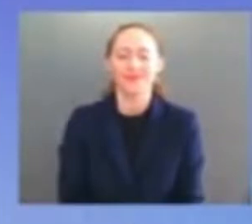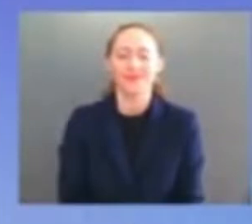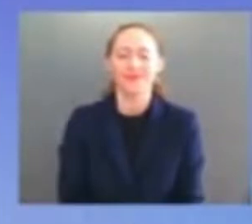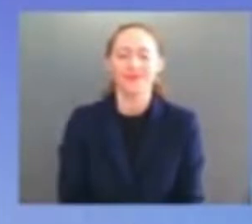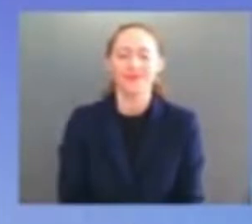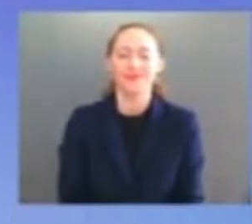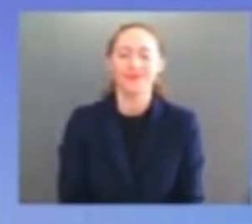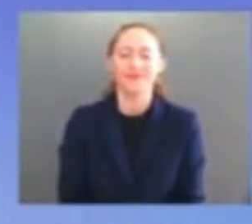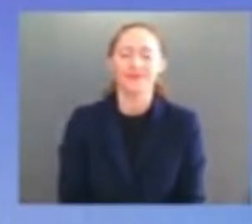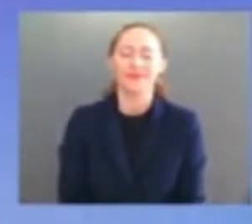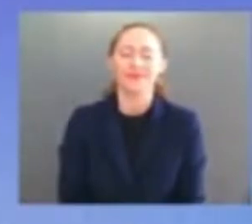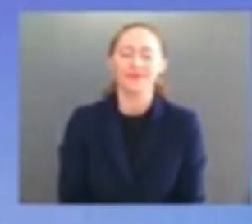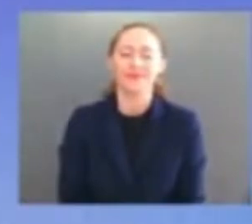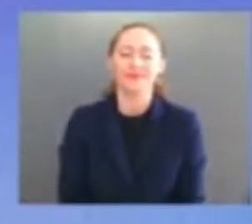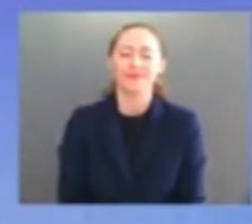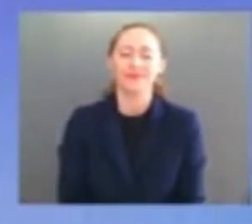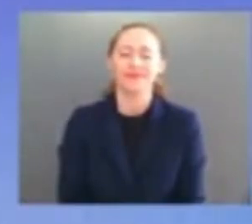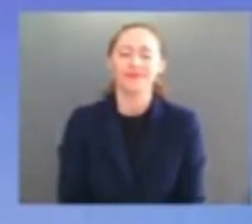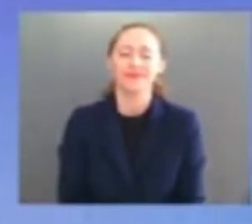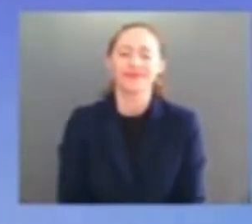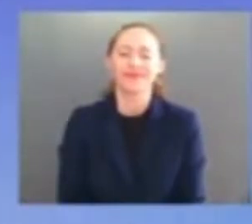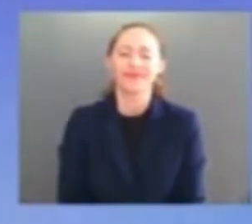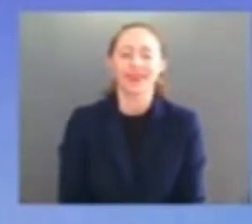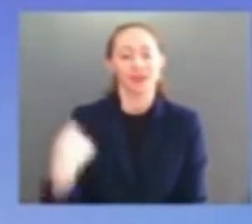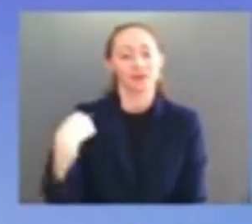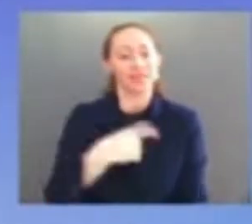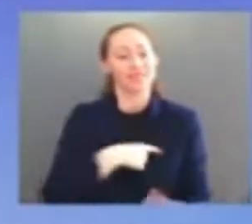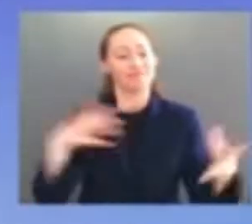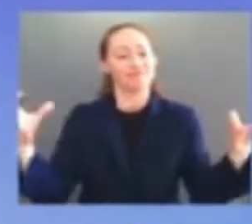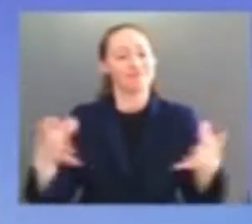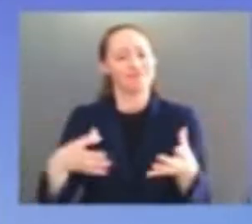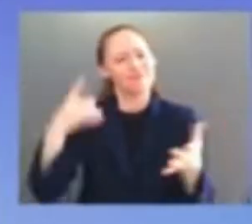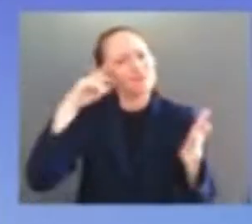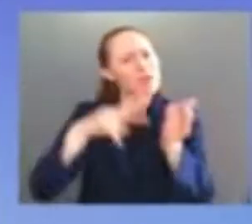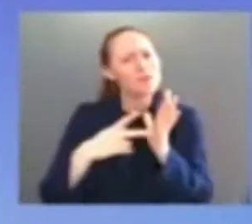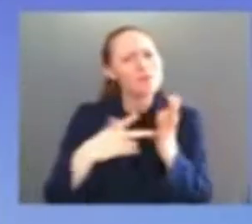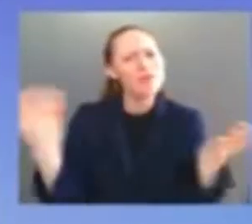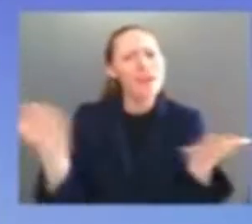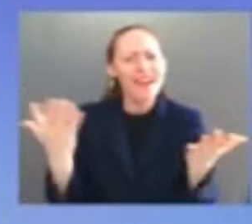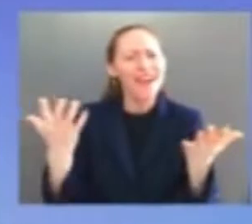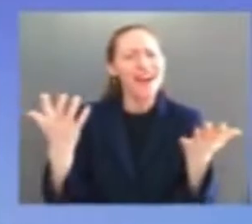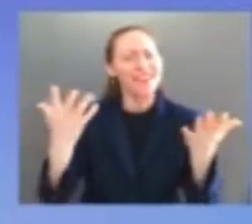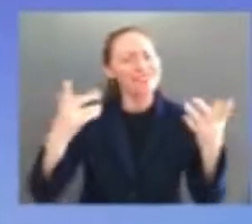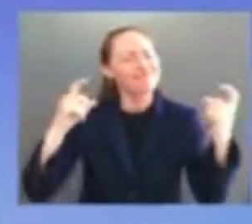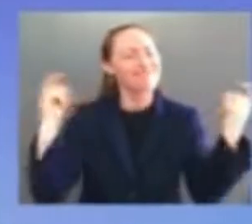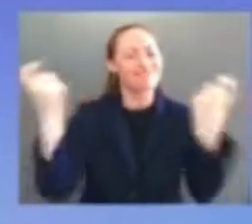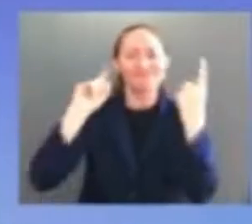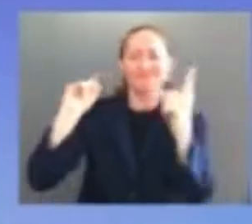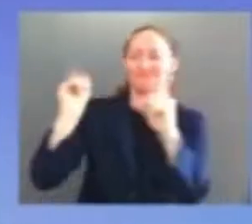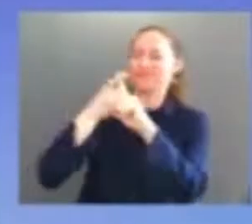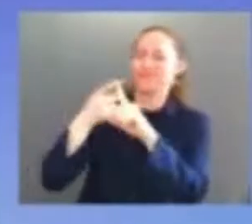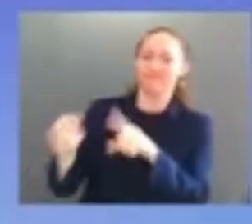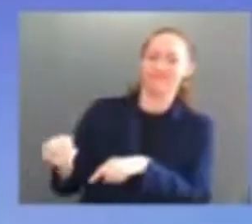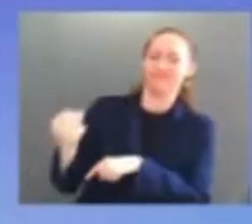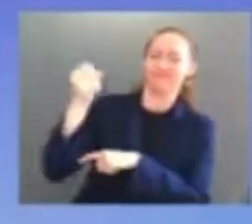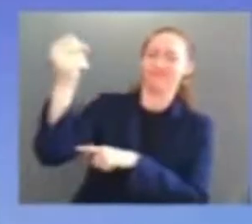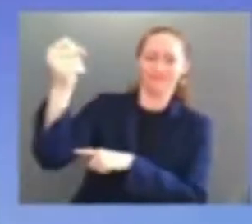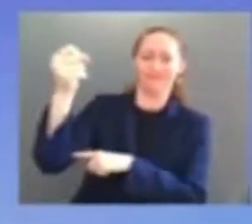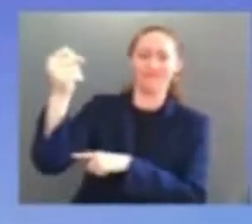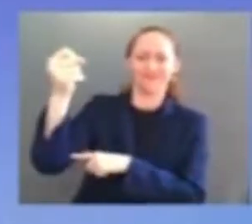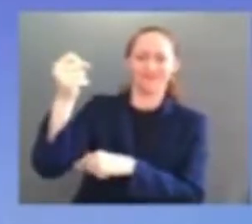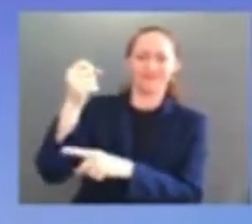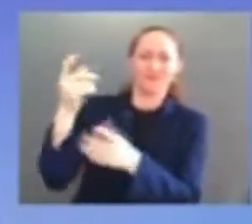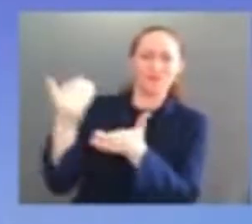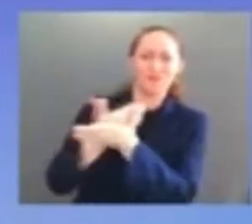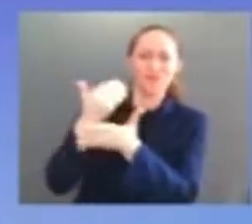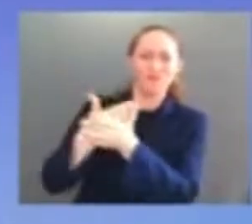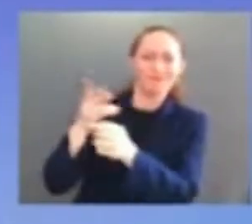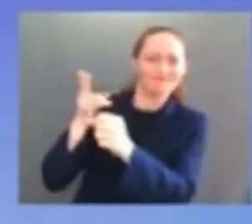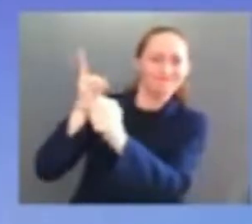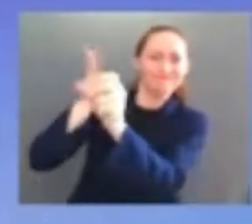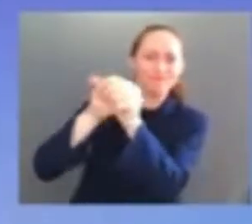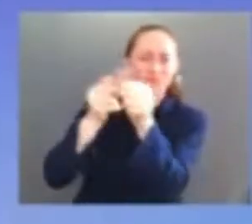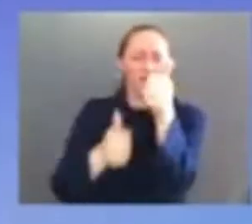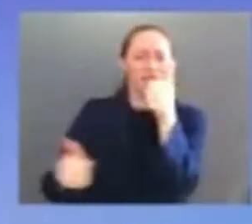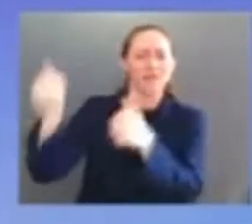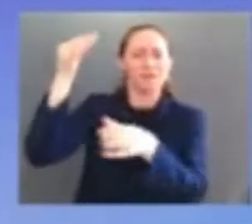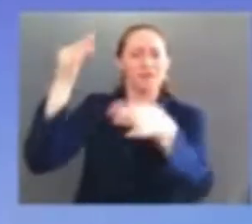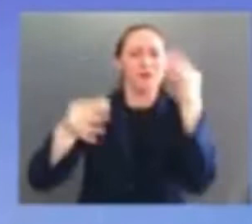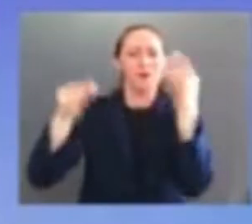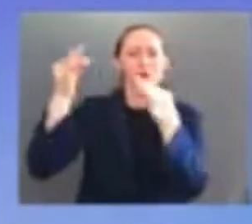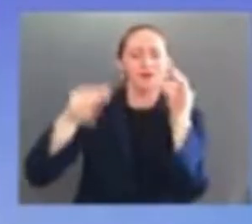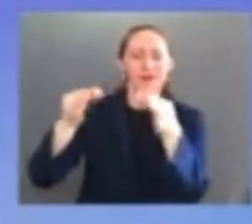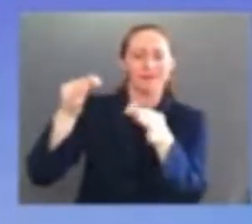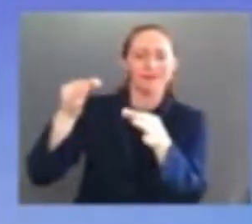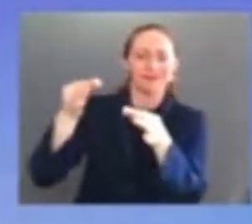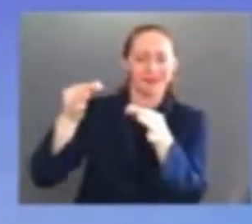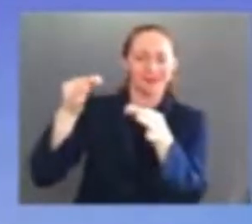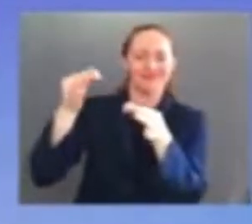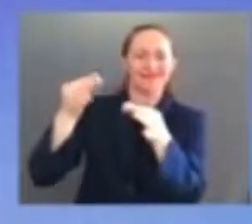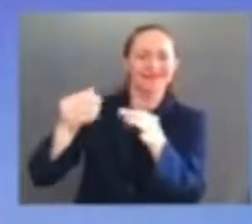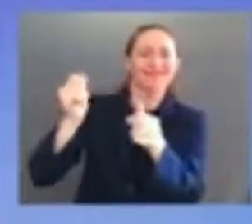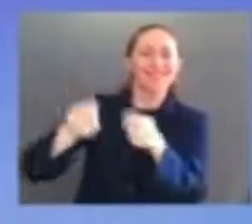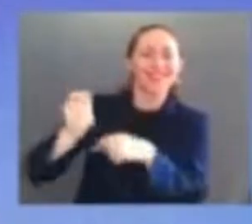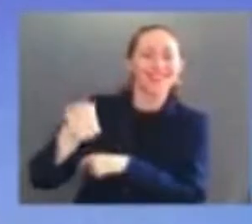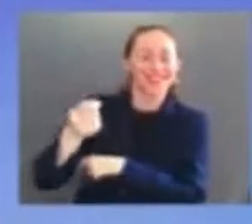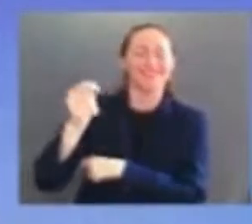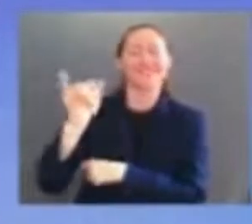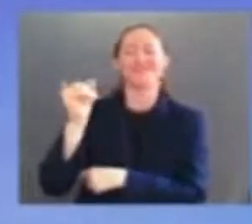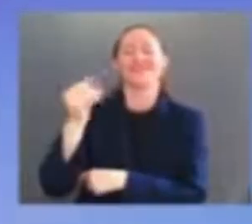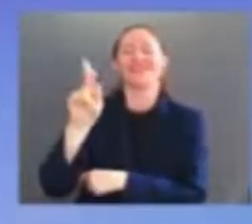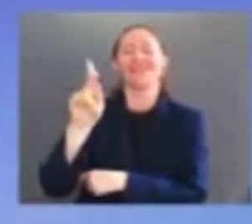of the next justice of the united states supreme court judge katanji brown jackson